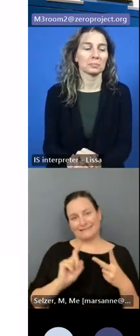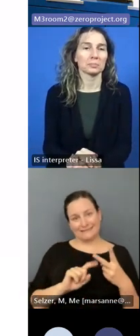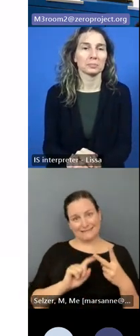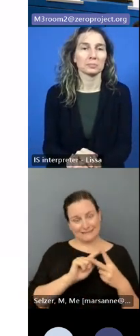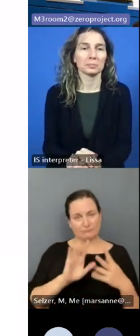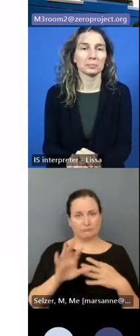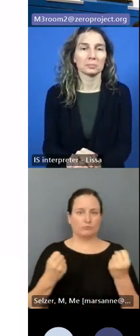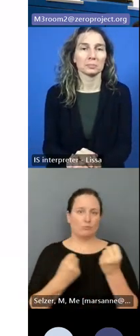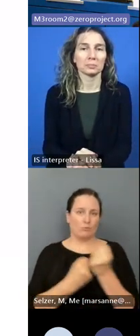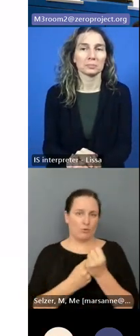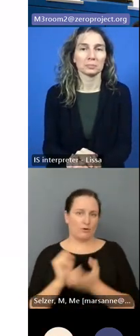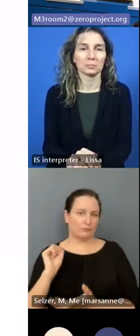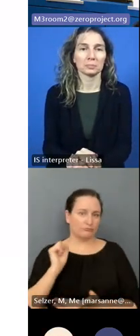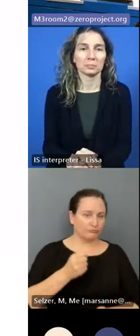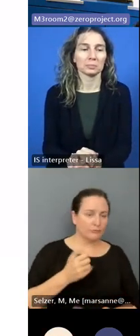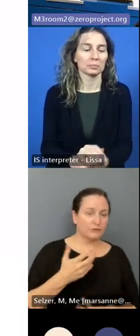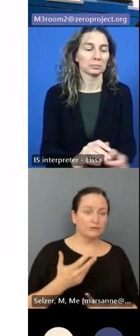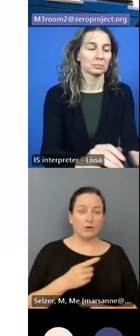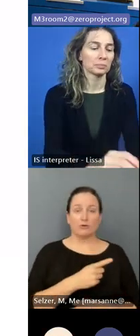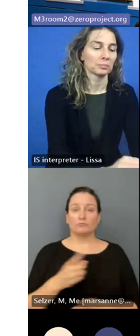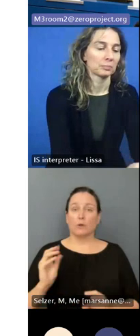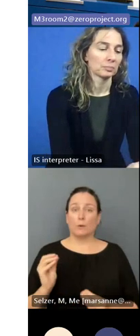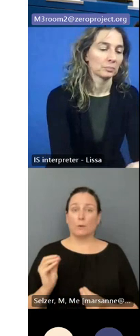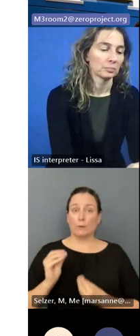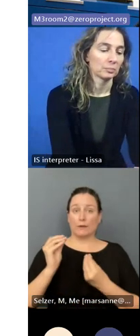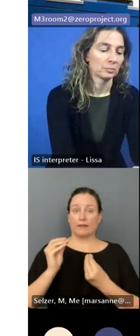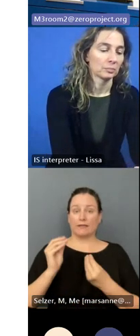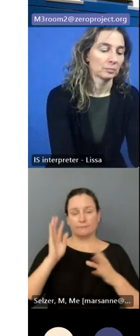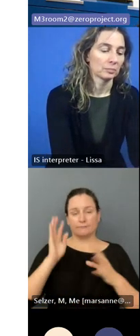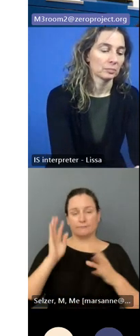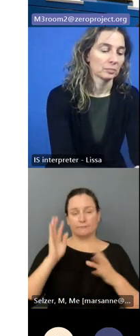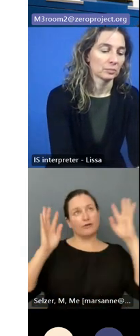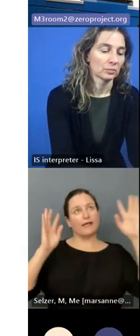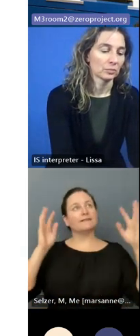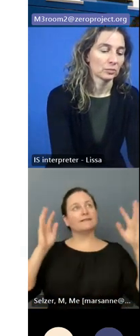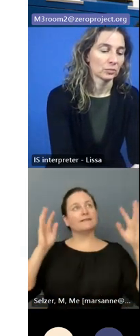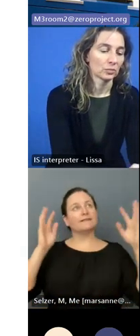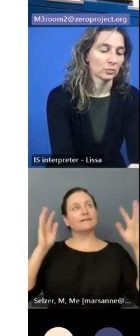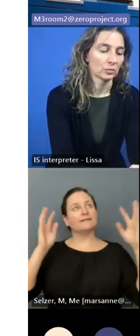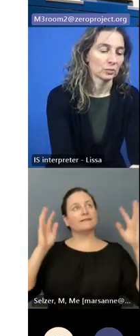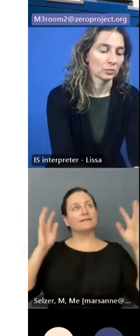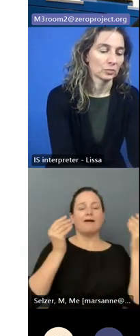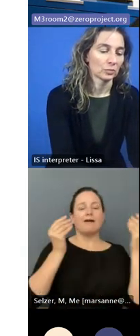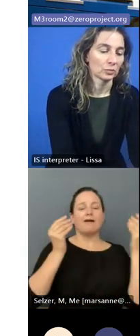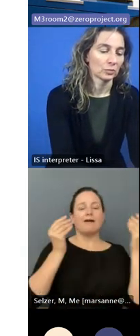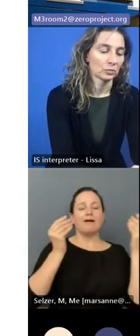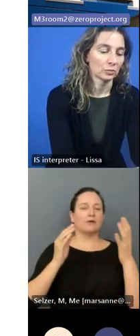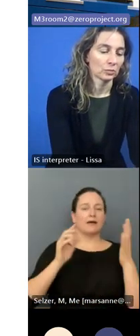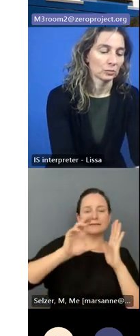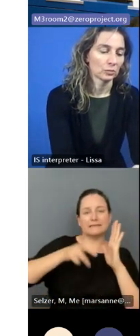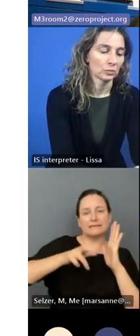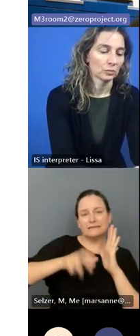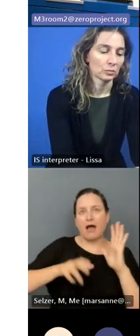becoming freelancers, in creative industries. They could make graphic design, copywriting and